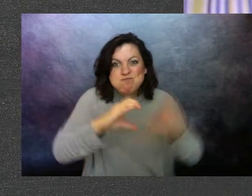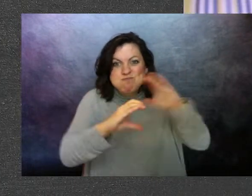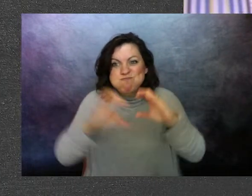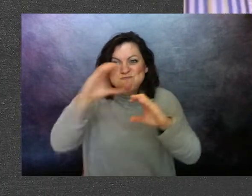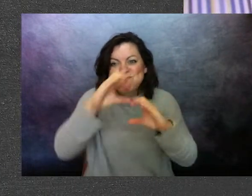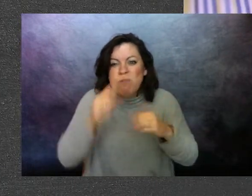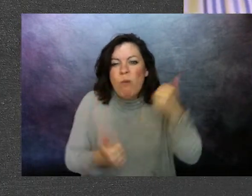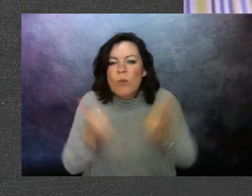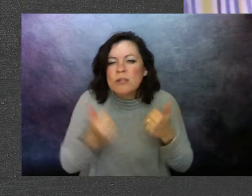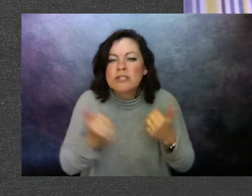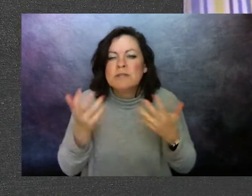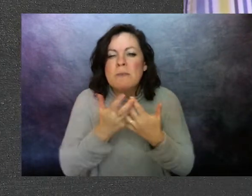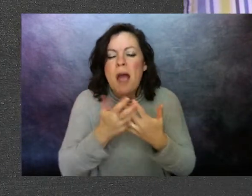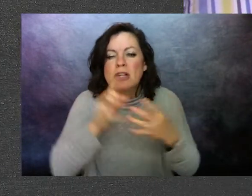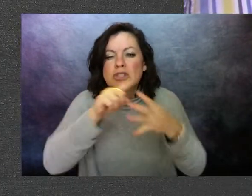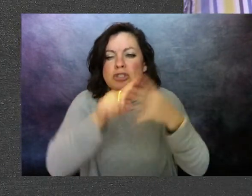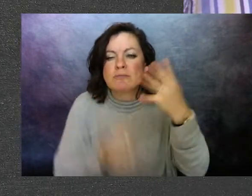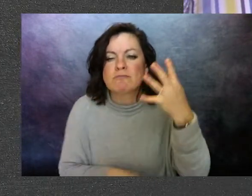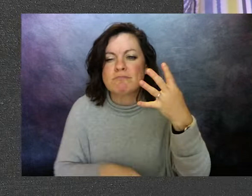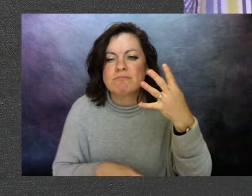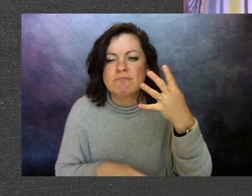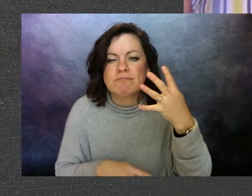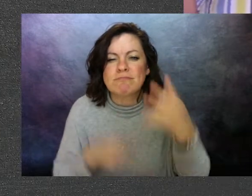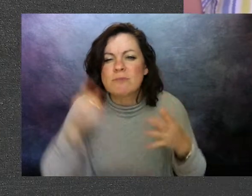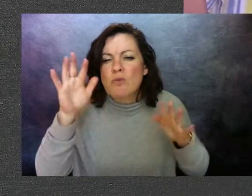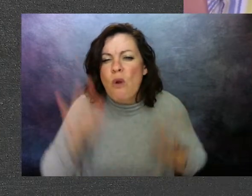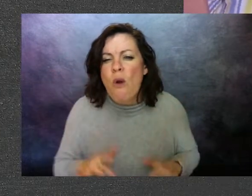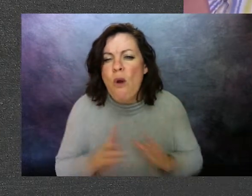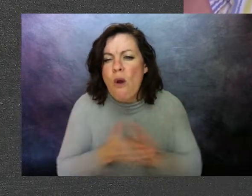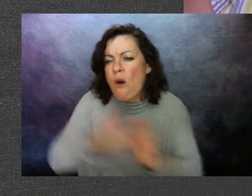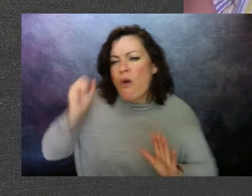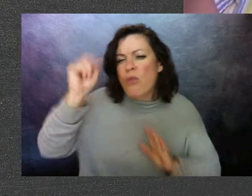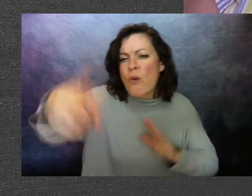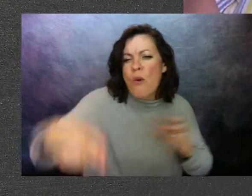Which season do we go and have snowballs with?